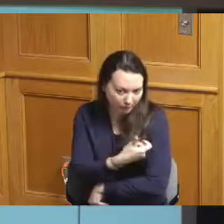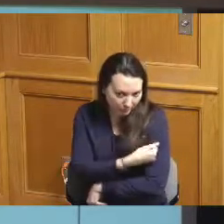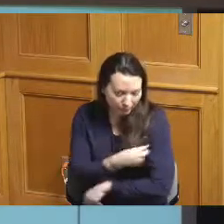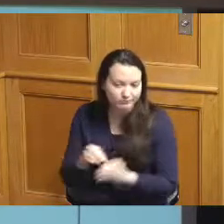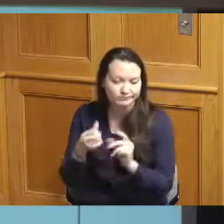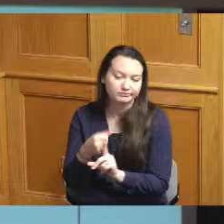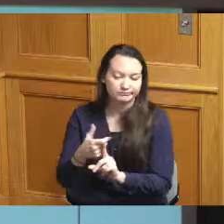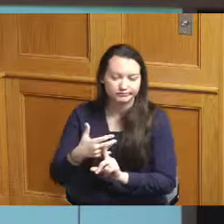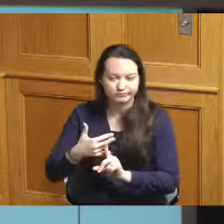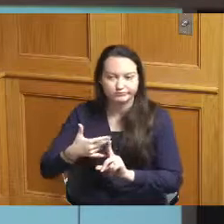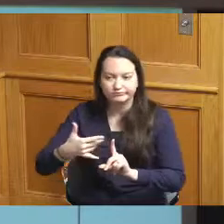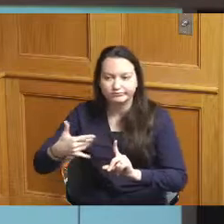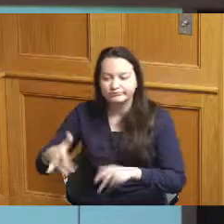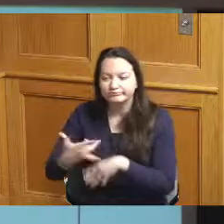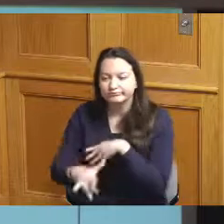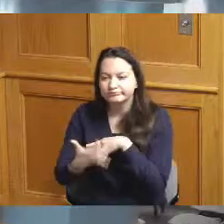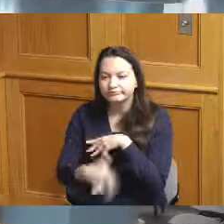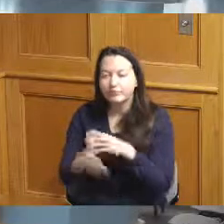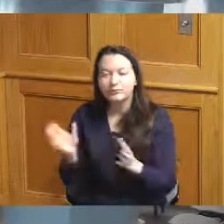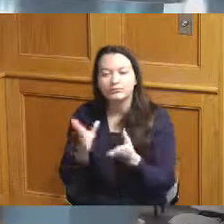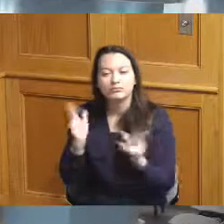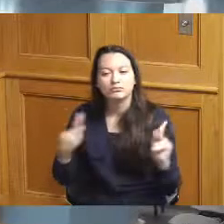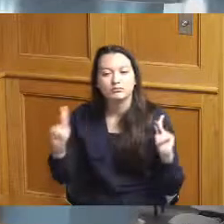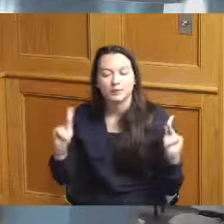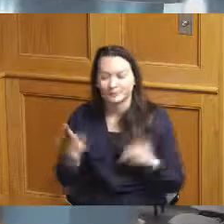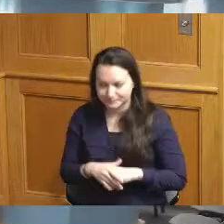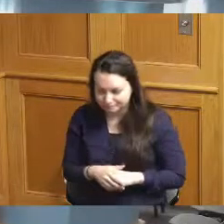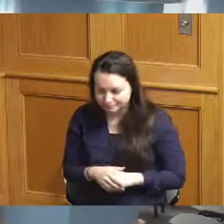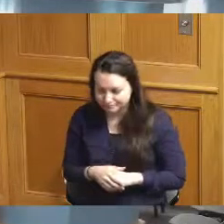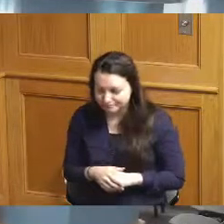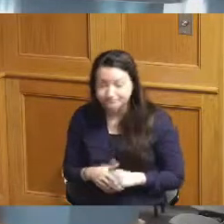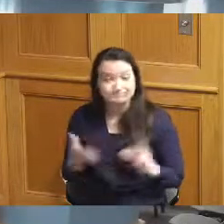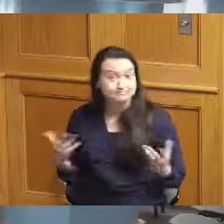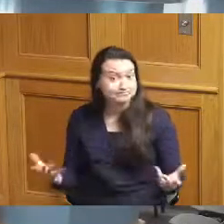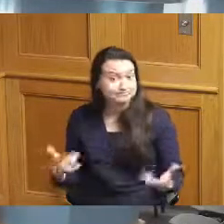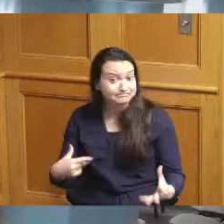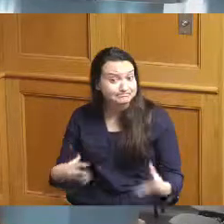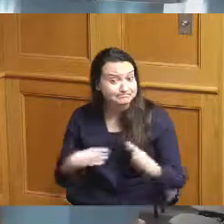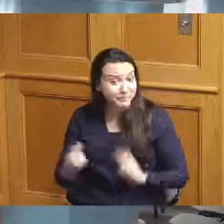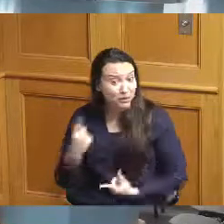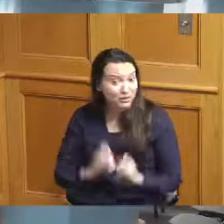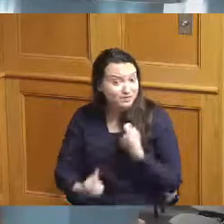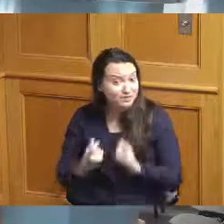expand the availability to the public with that I'll take any questions that you may have